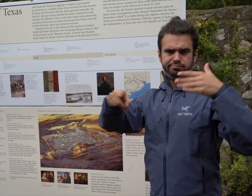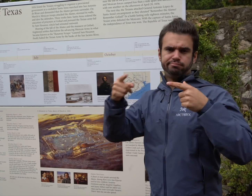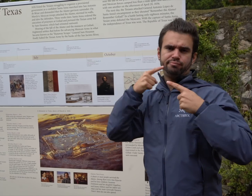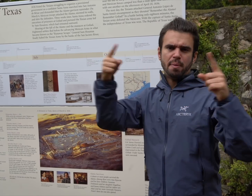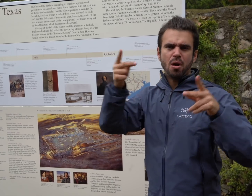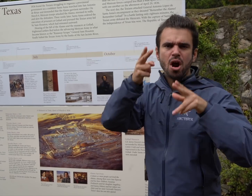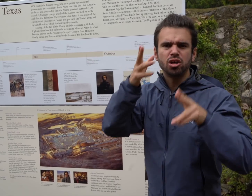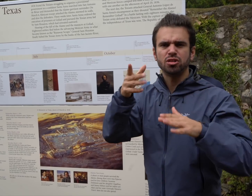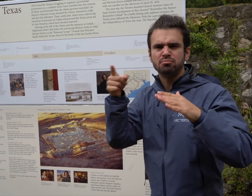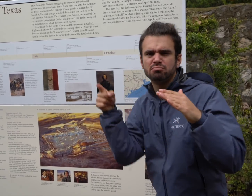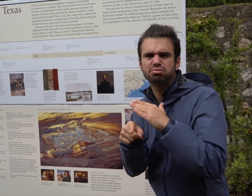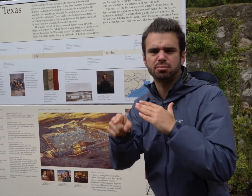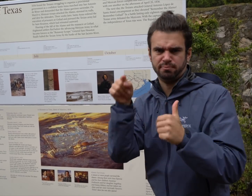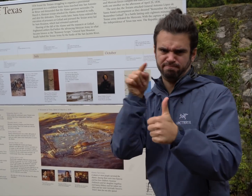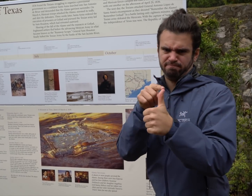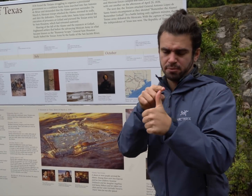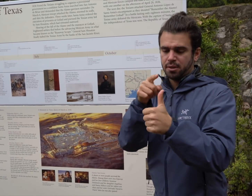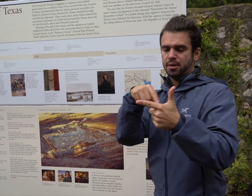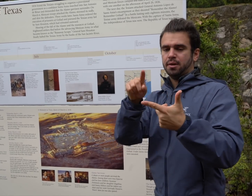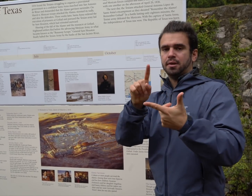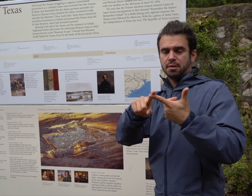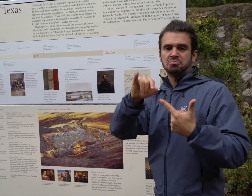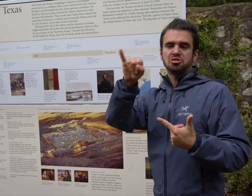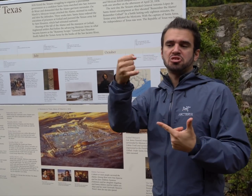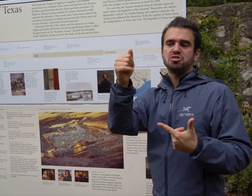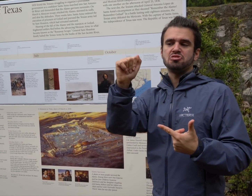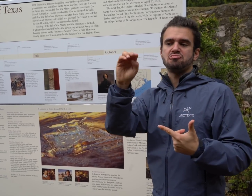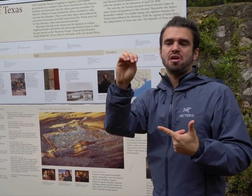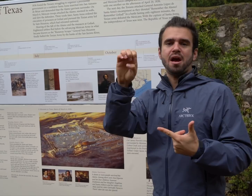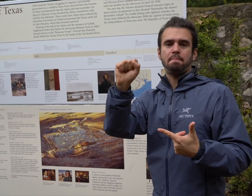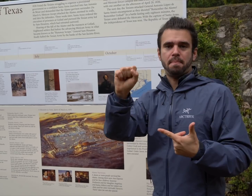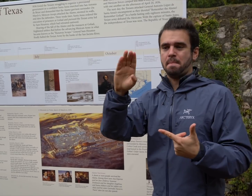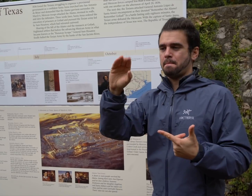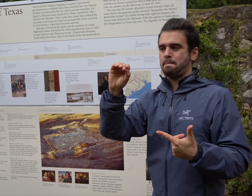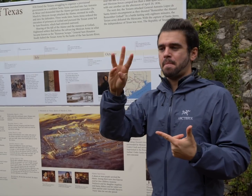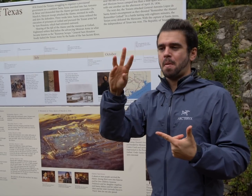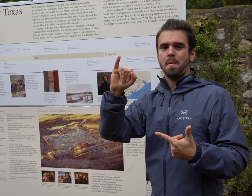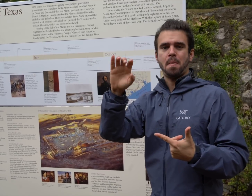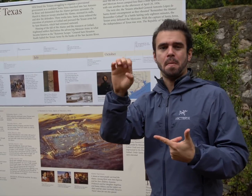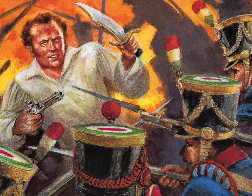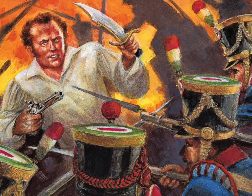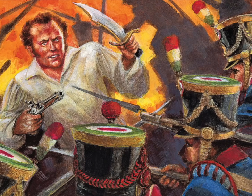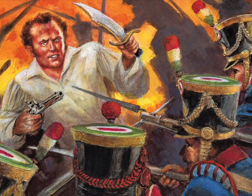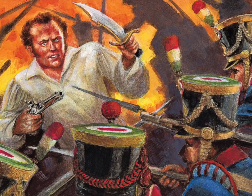He was a famous hunter. The second was James Bowie, who got a sick during the battle.